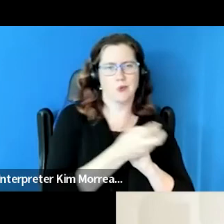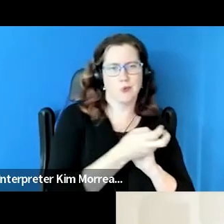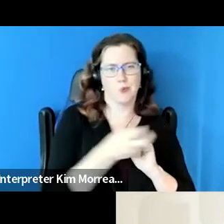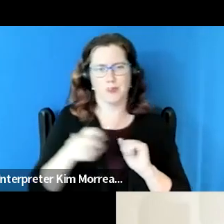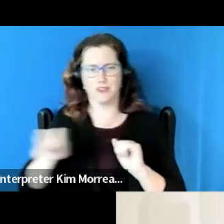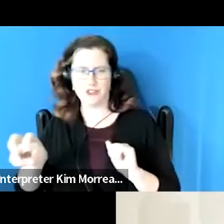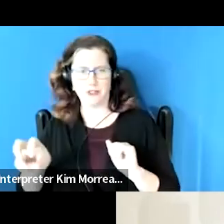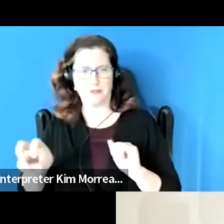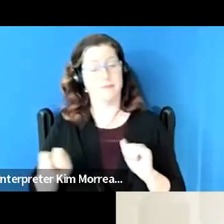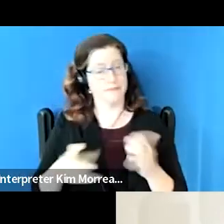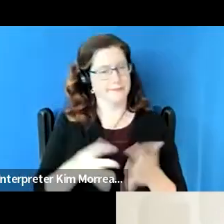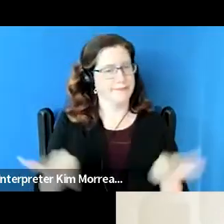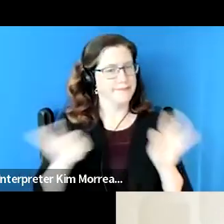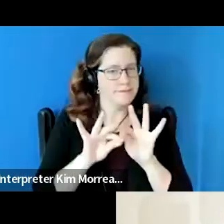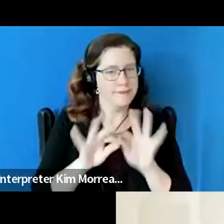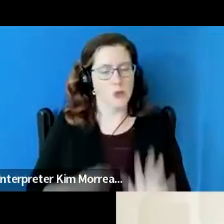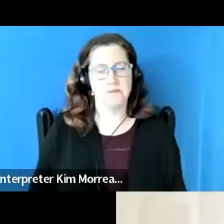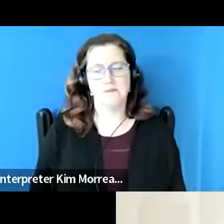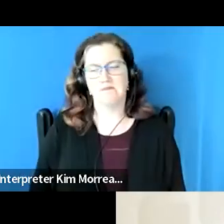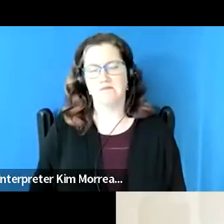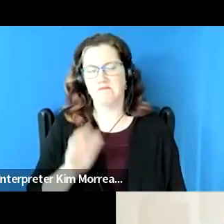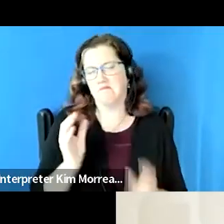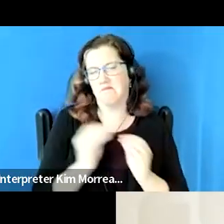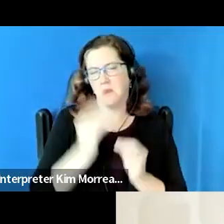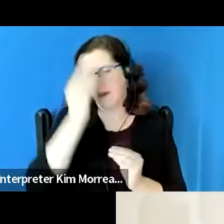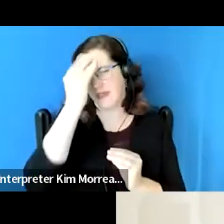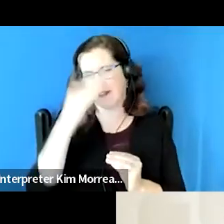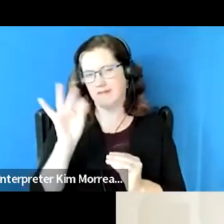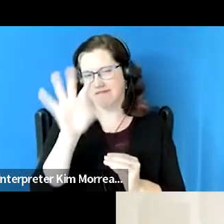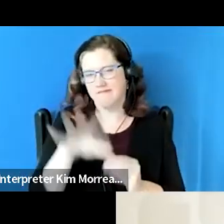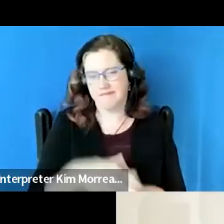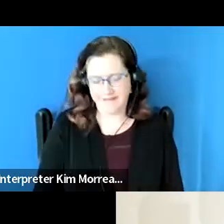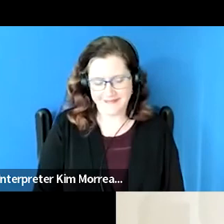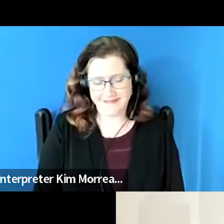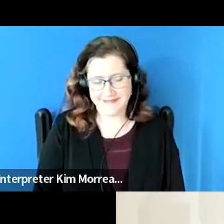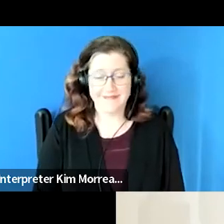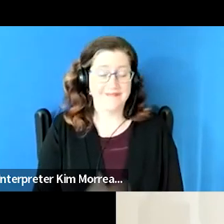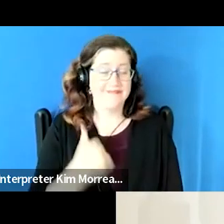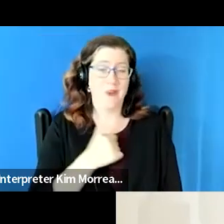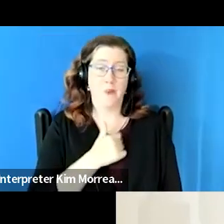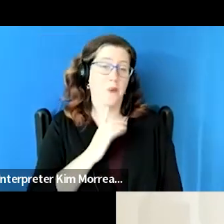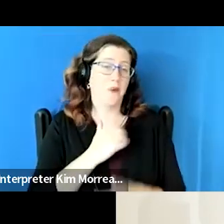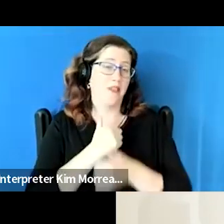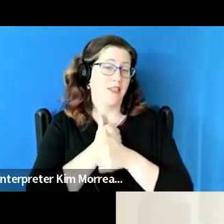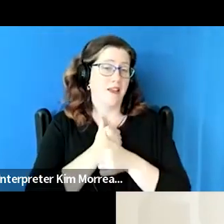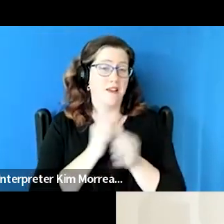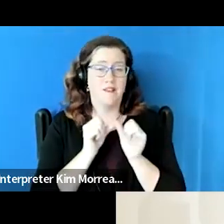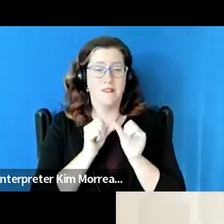So you know, just some more kind of thoughts about that. And we'd love continue to kinda put those ideas